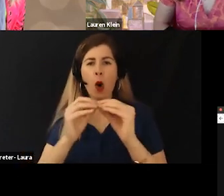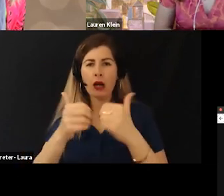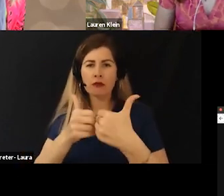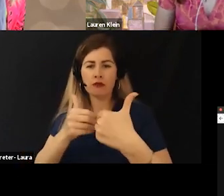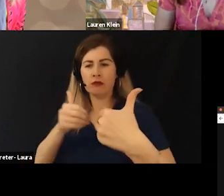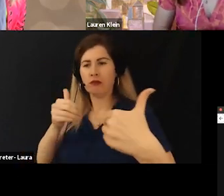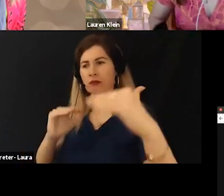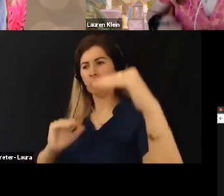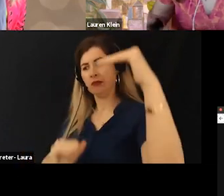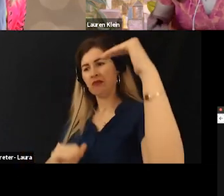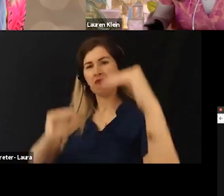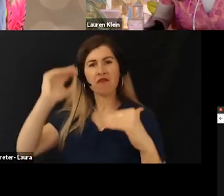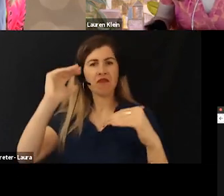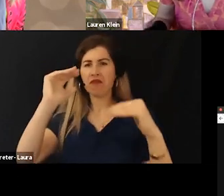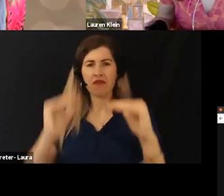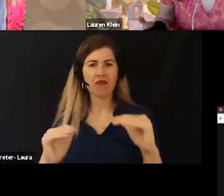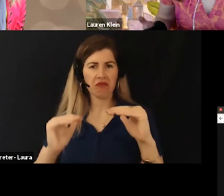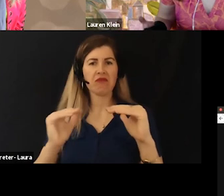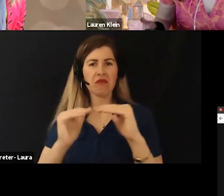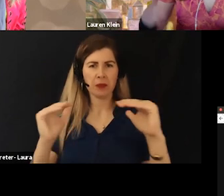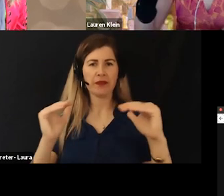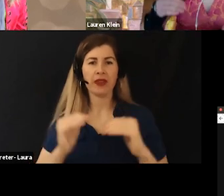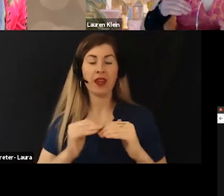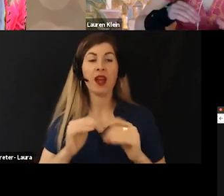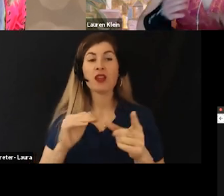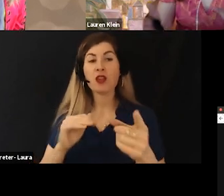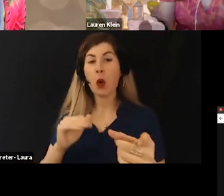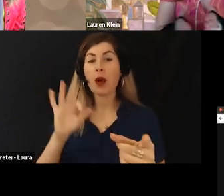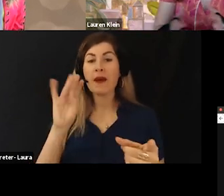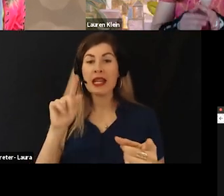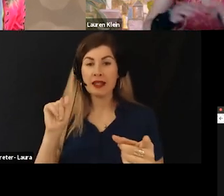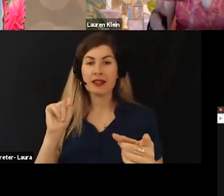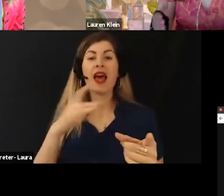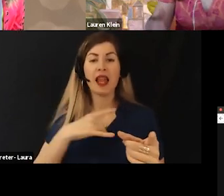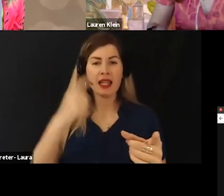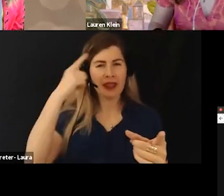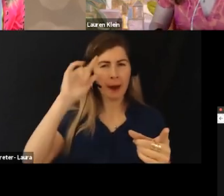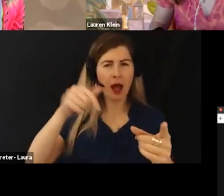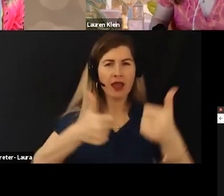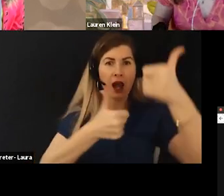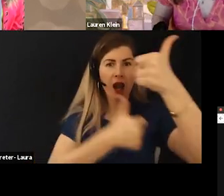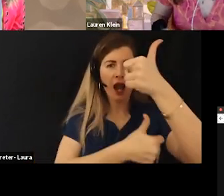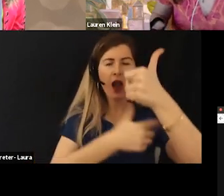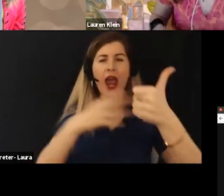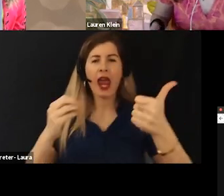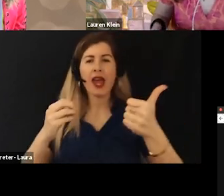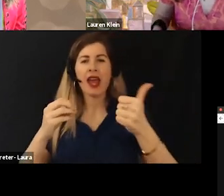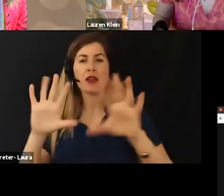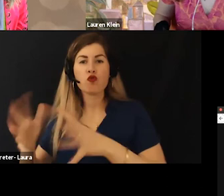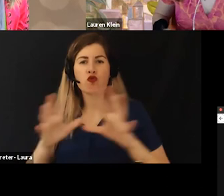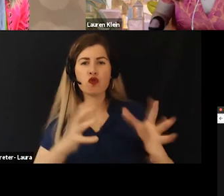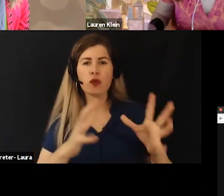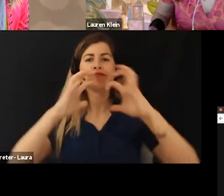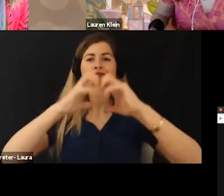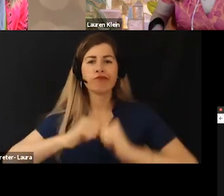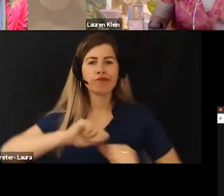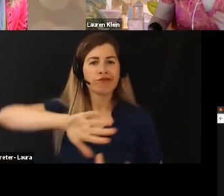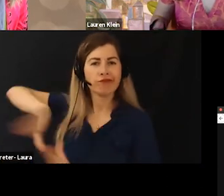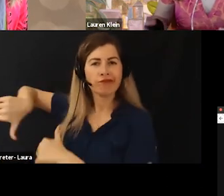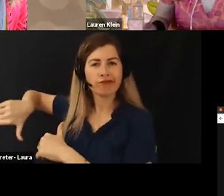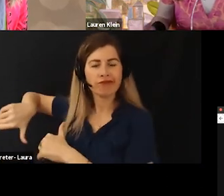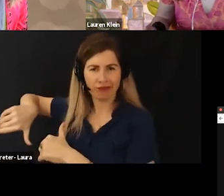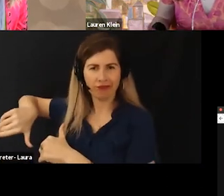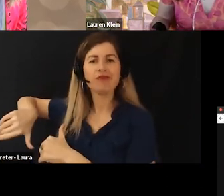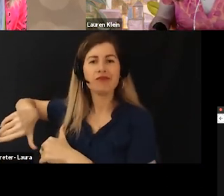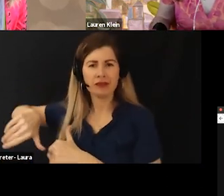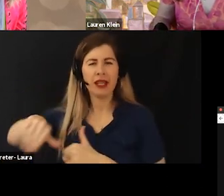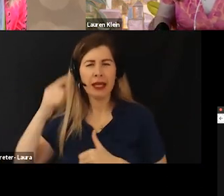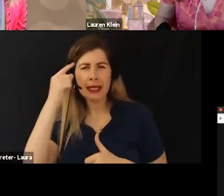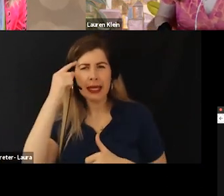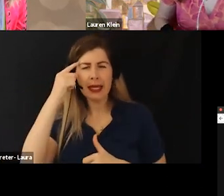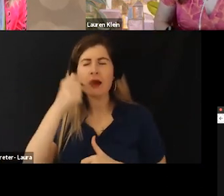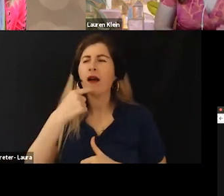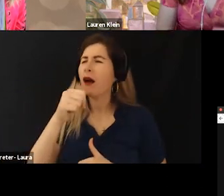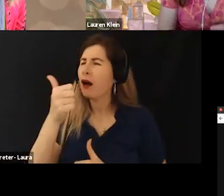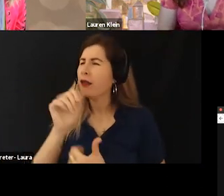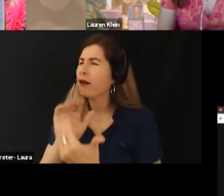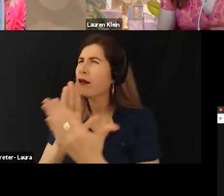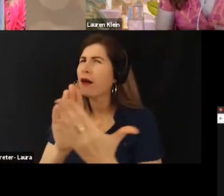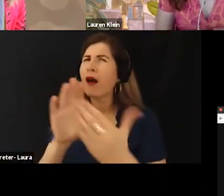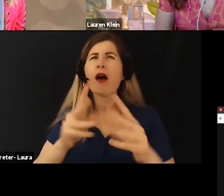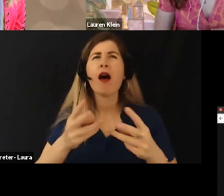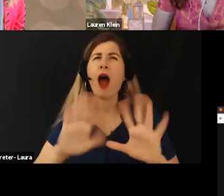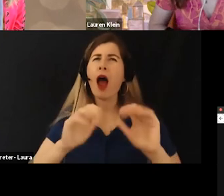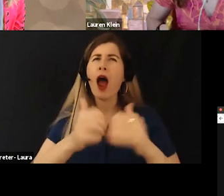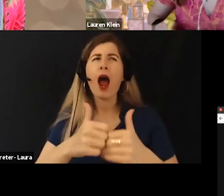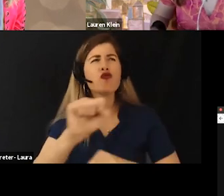So feminist theorists likes to take that move the collapsing of the hierarchy and the dismantling of binaries and use it to question, other similar structures that we encounter in the world so you can think of the distinction between nature and culture.